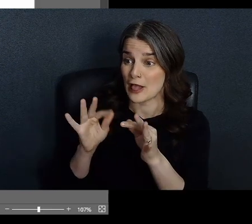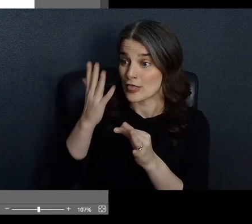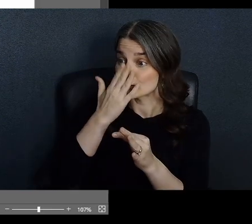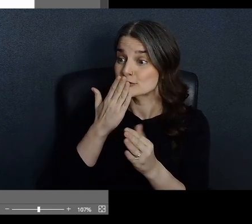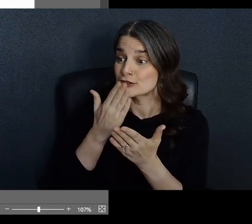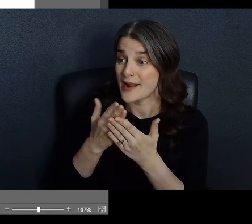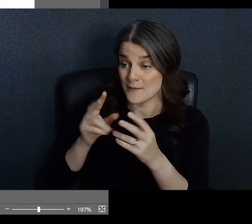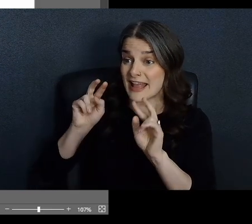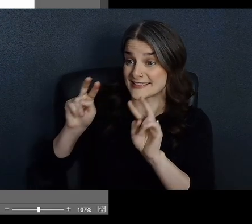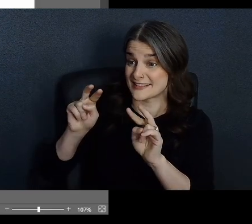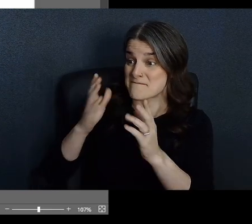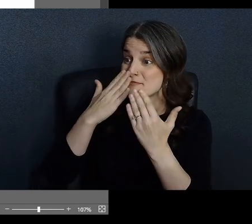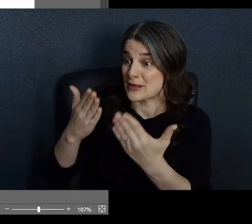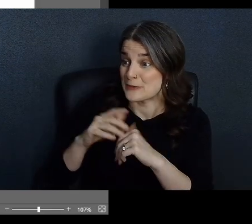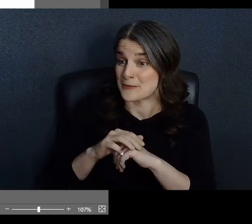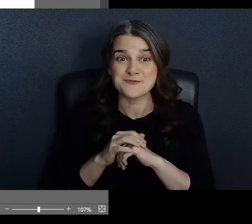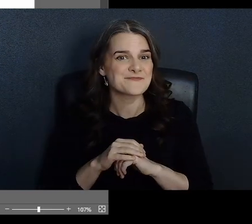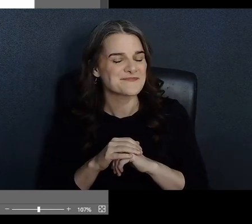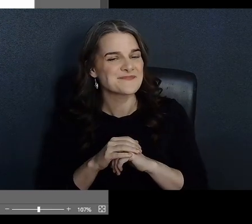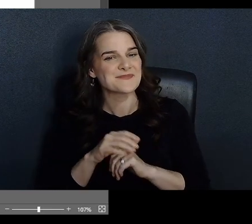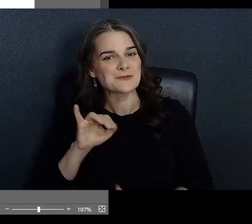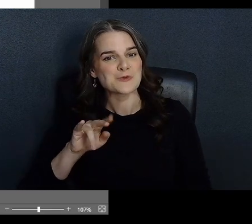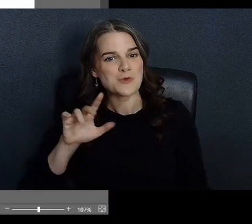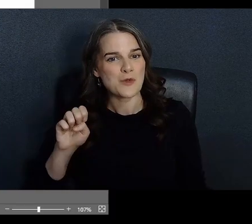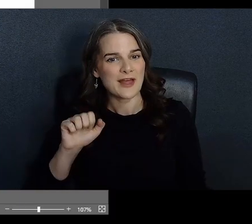OK, so a little bit about me.